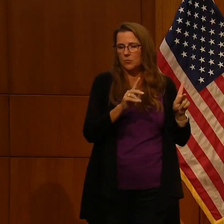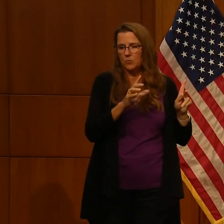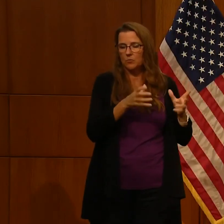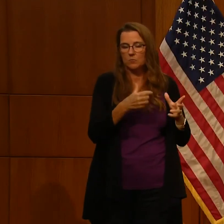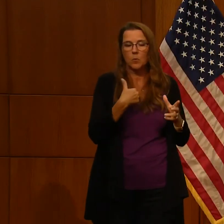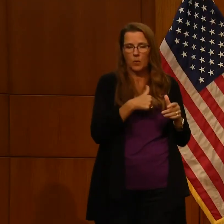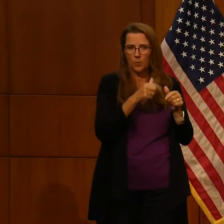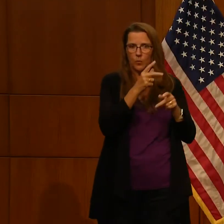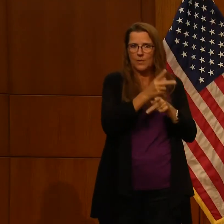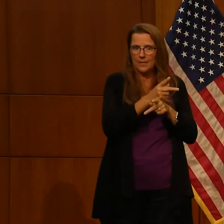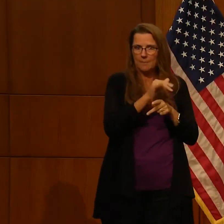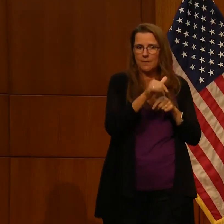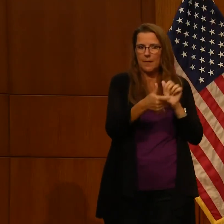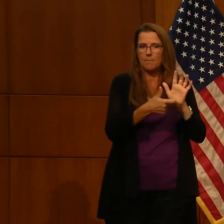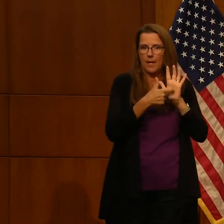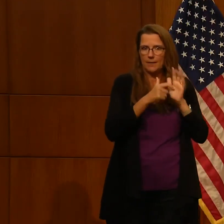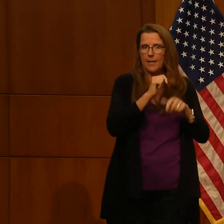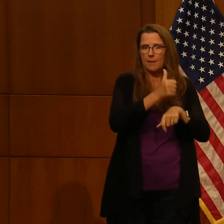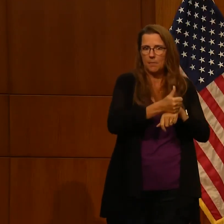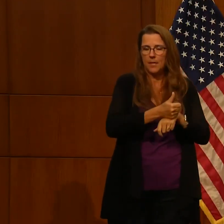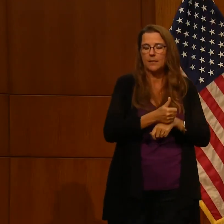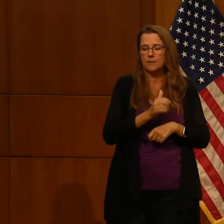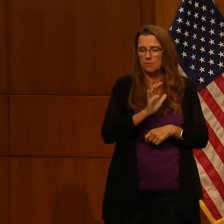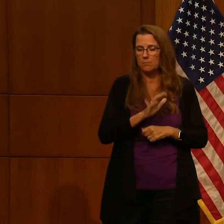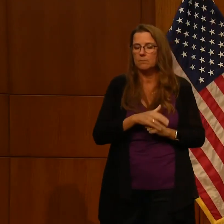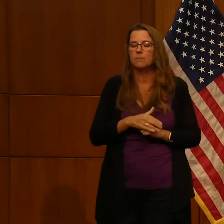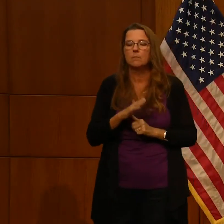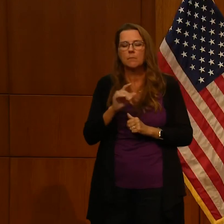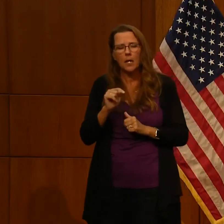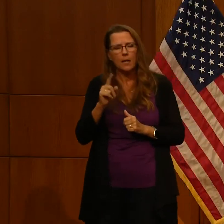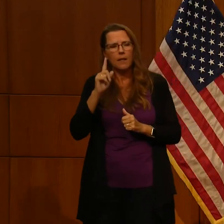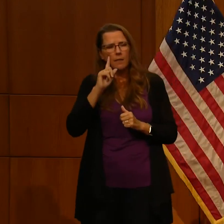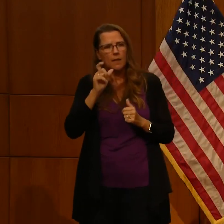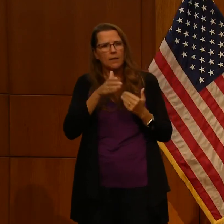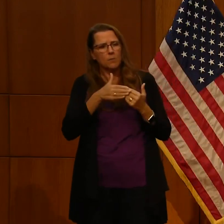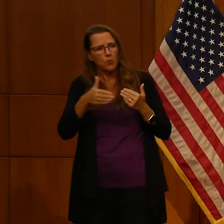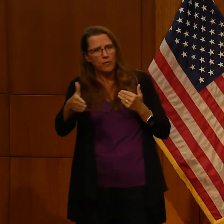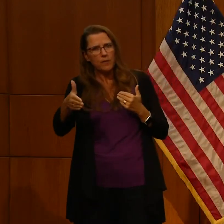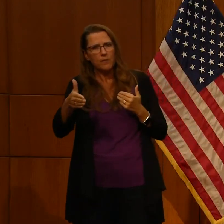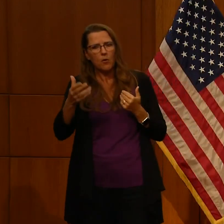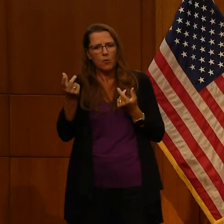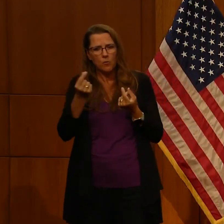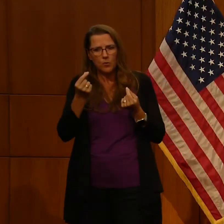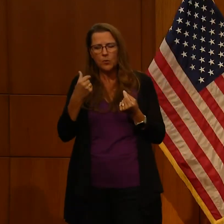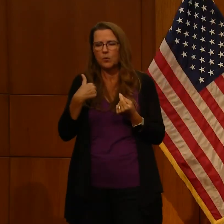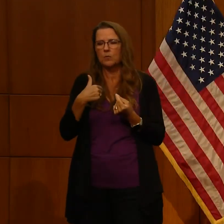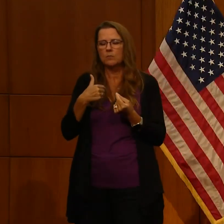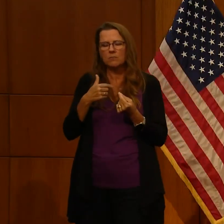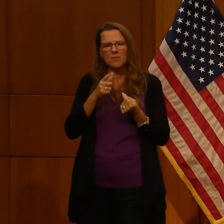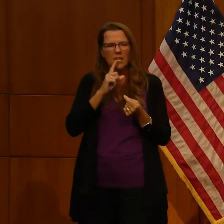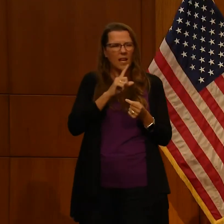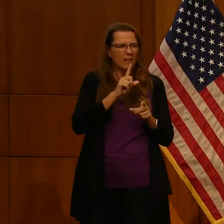SAID, IS OVER 100,000 INDIVIDUALS AND WE'LL CONTINUE TO KEEP THAT MANDATE IN PLACE.